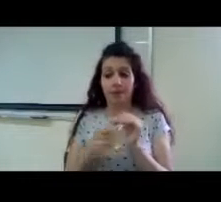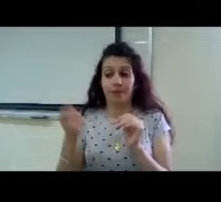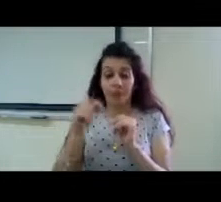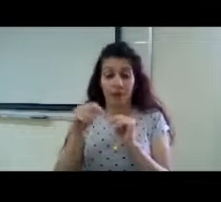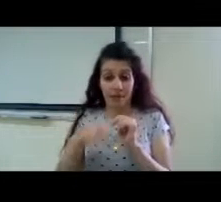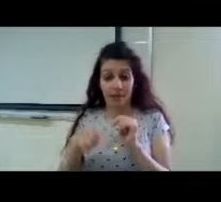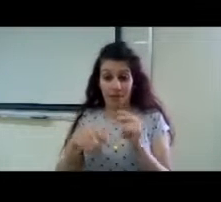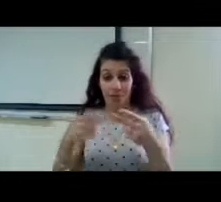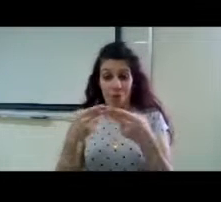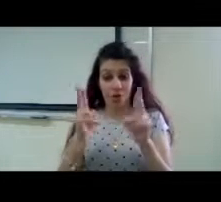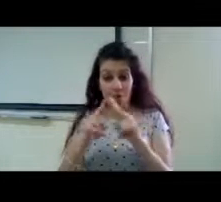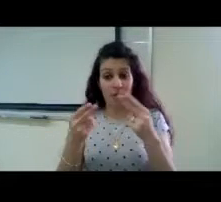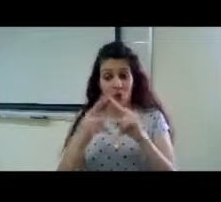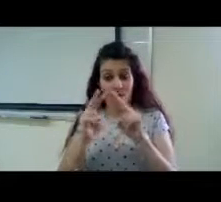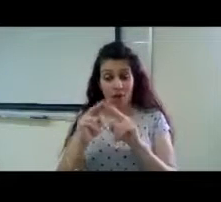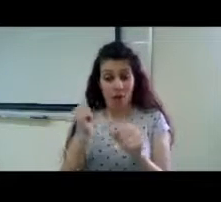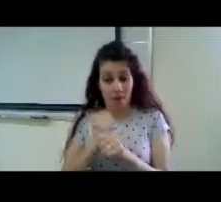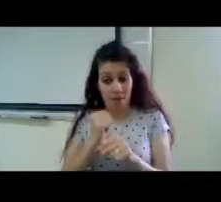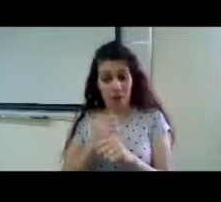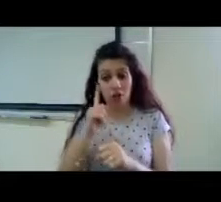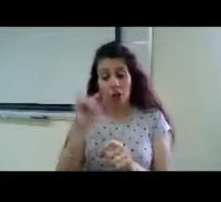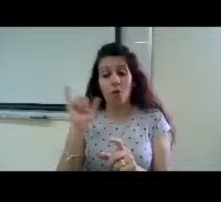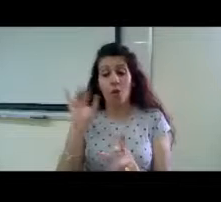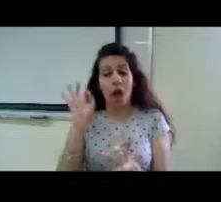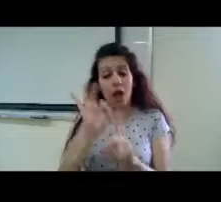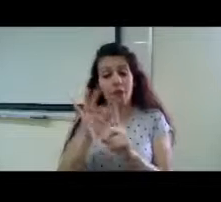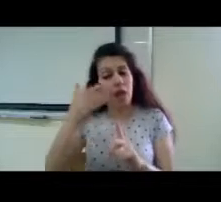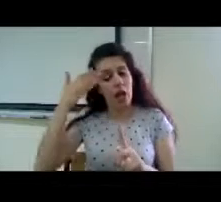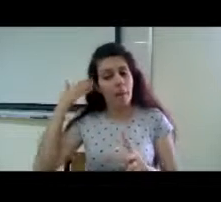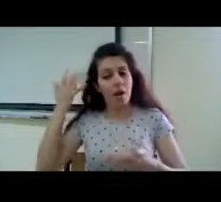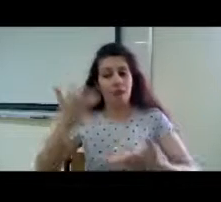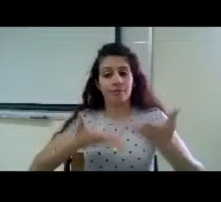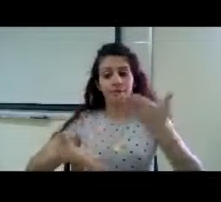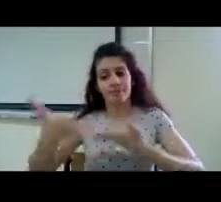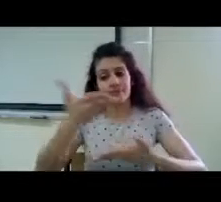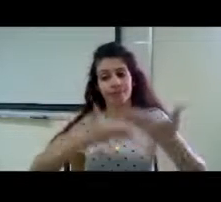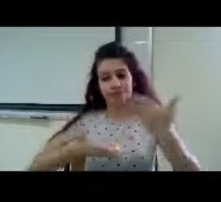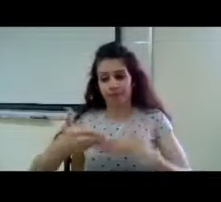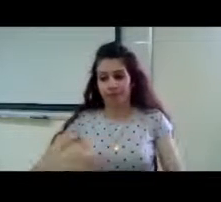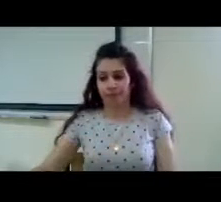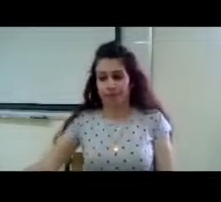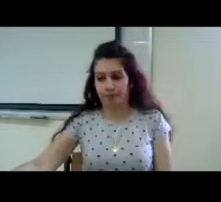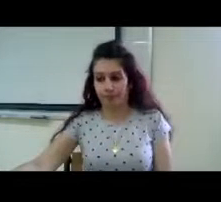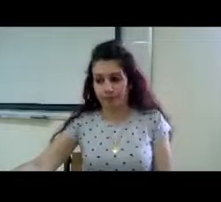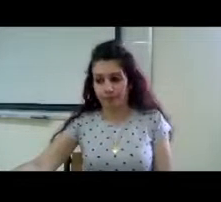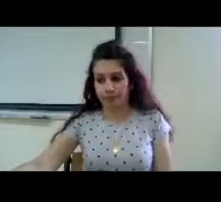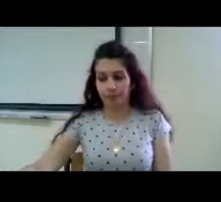left over here Lita Virgil algebras Waterford algebra two mahalia Bharata